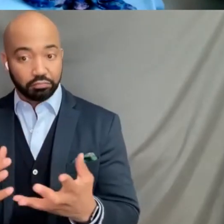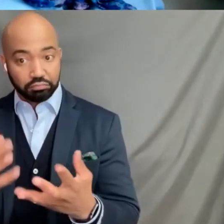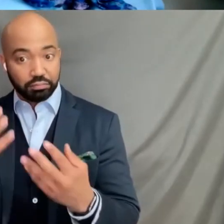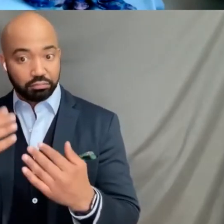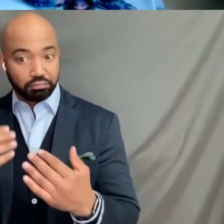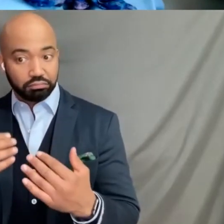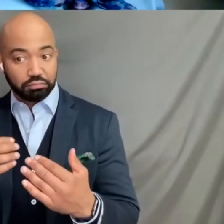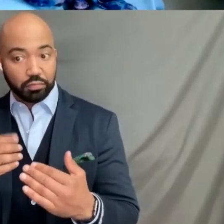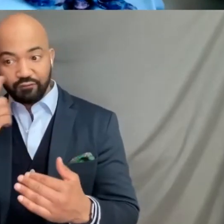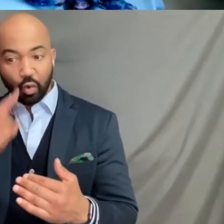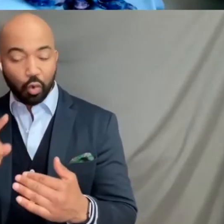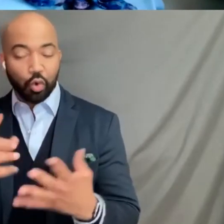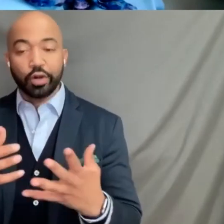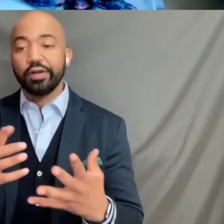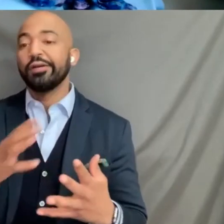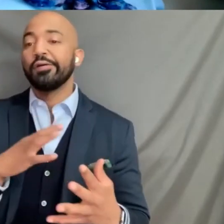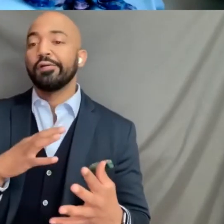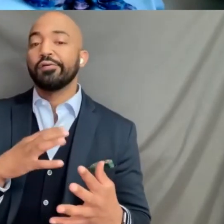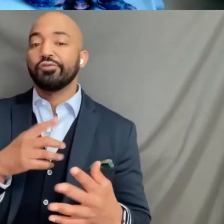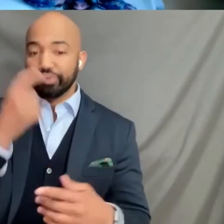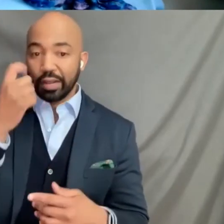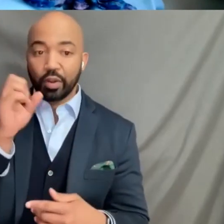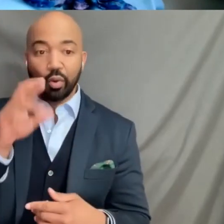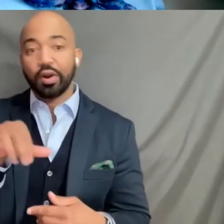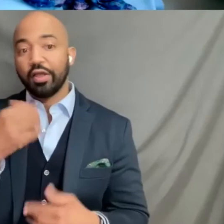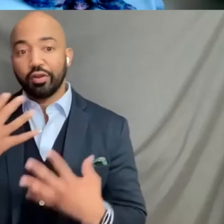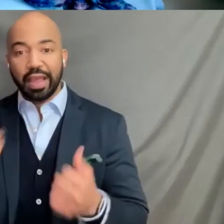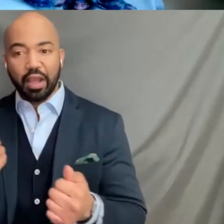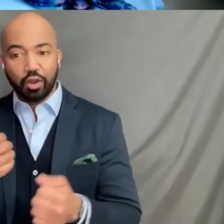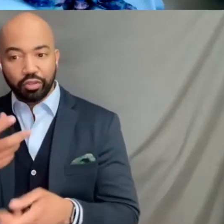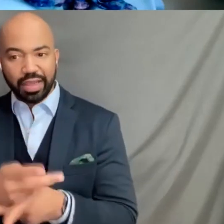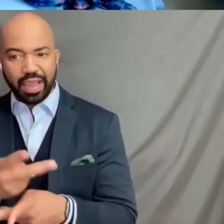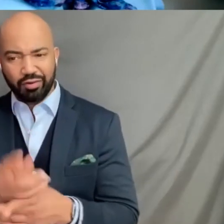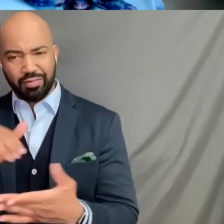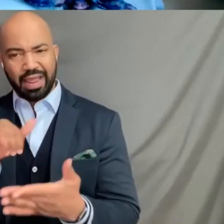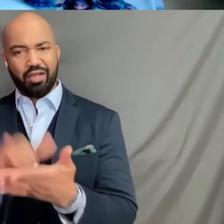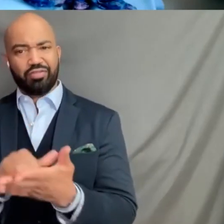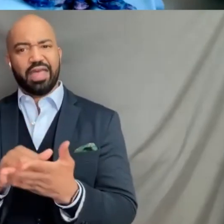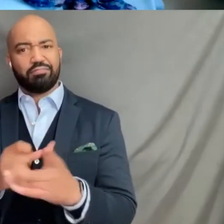"for trauma or other healthcare?" That's great, it's a really good question.